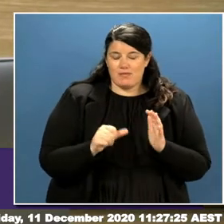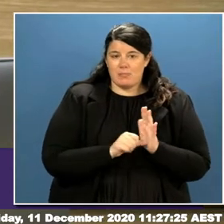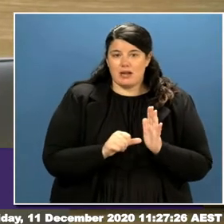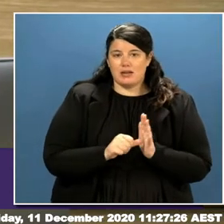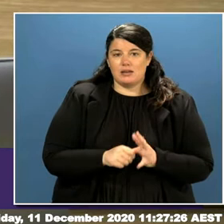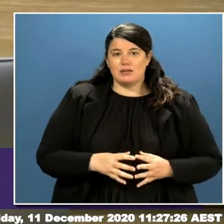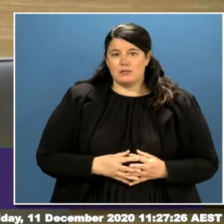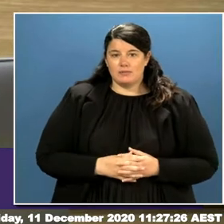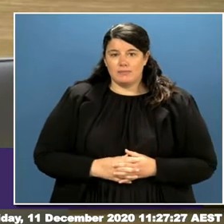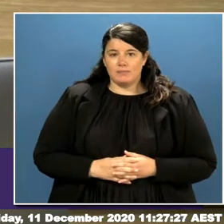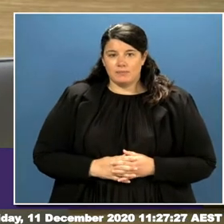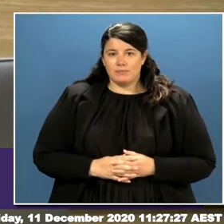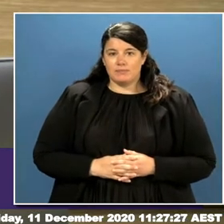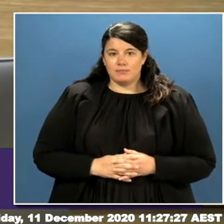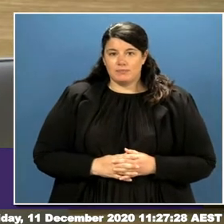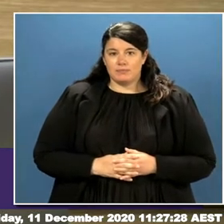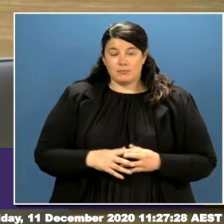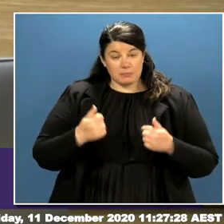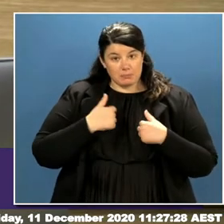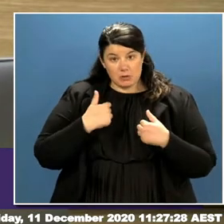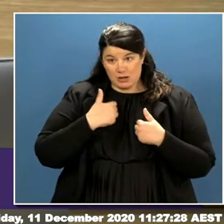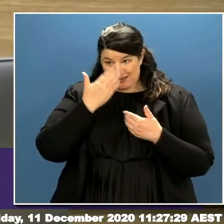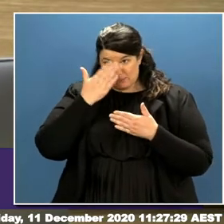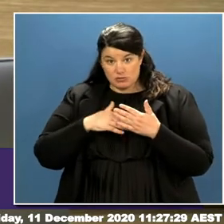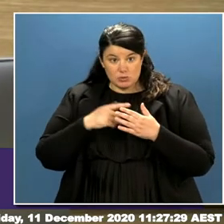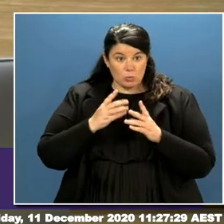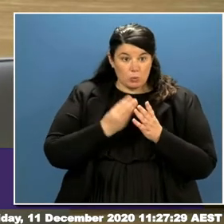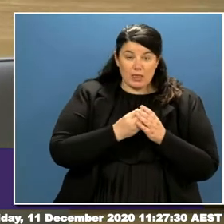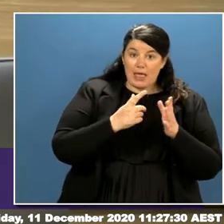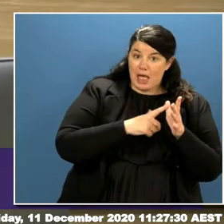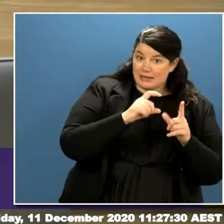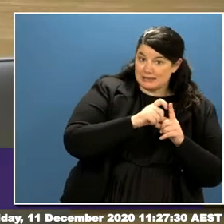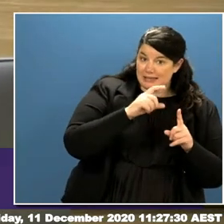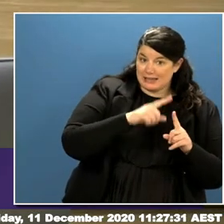Based on my experiences with employment at ADEs, I believe that the law does not